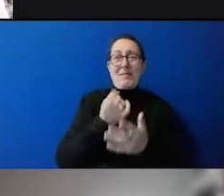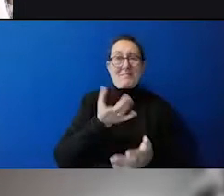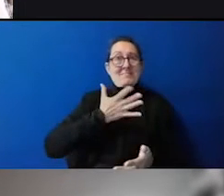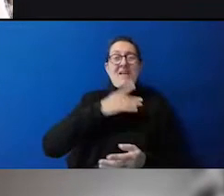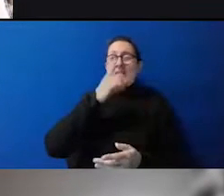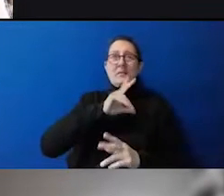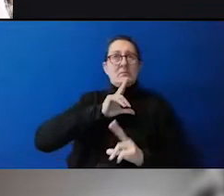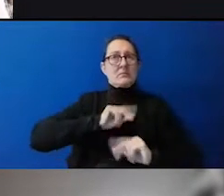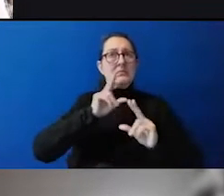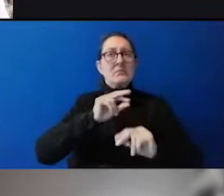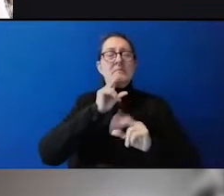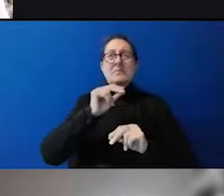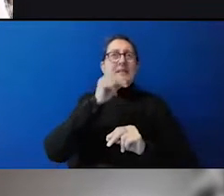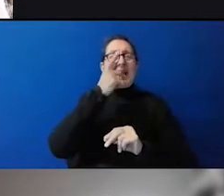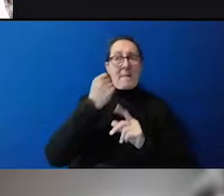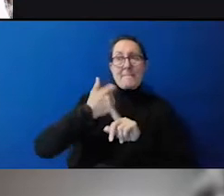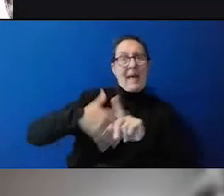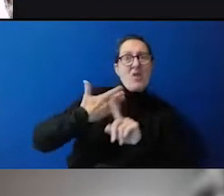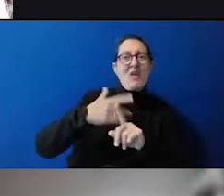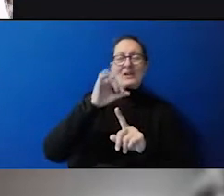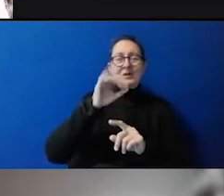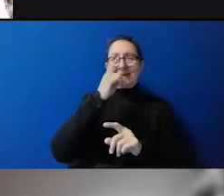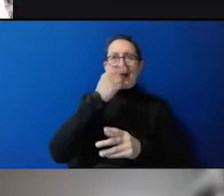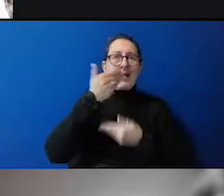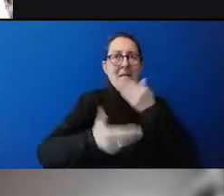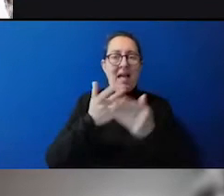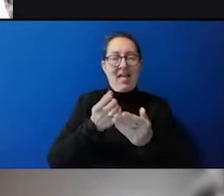themselves in a persuasive way and so what I like to conceive of my role as a criminal